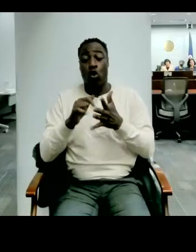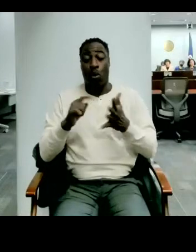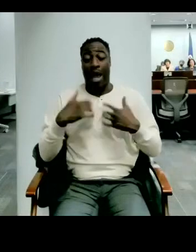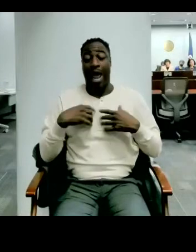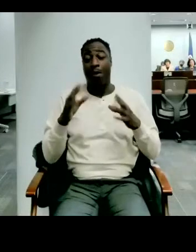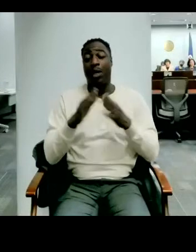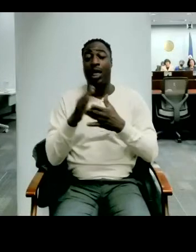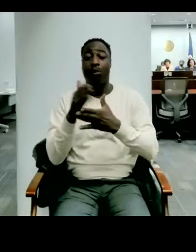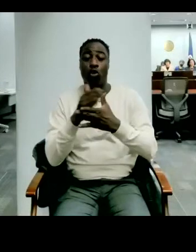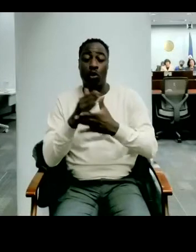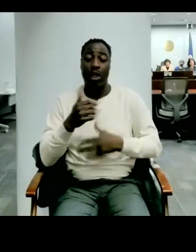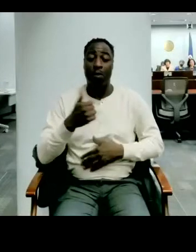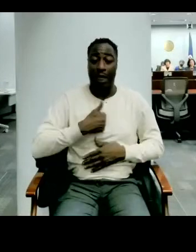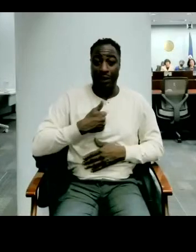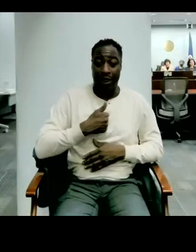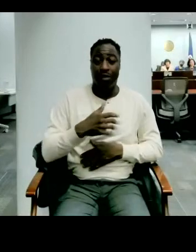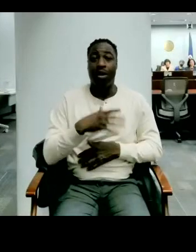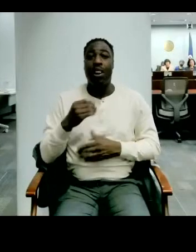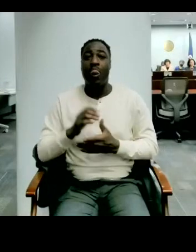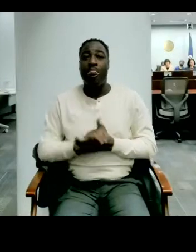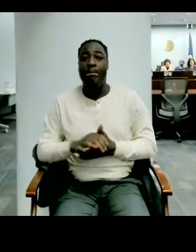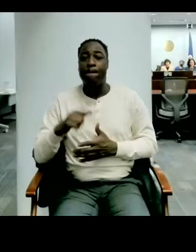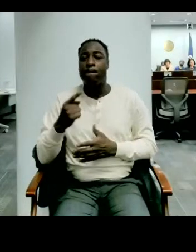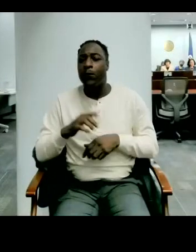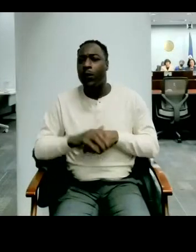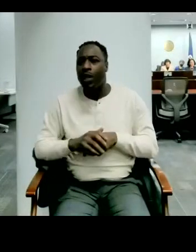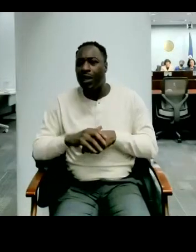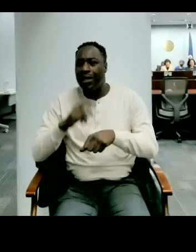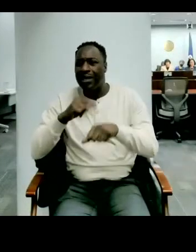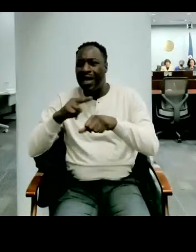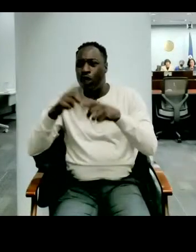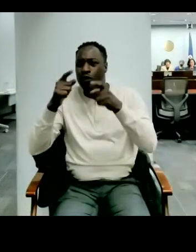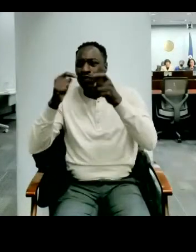myself and one of the management bar and his investigators in the office.